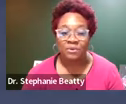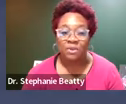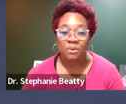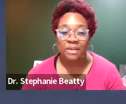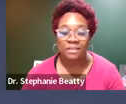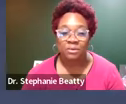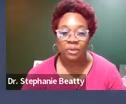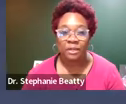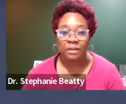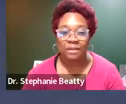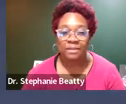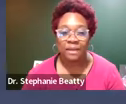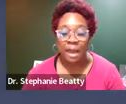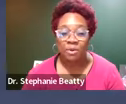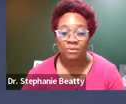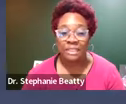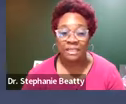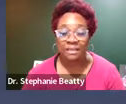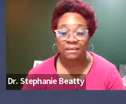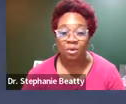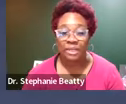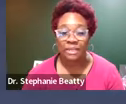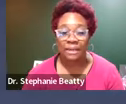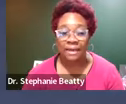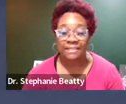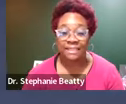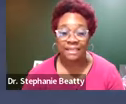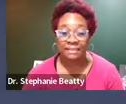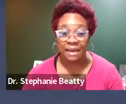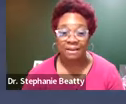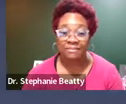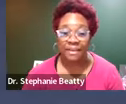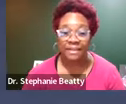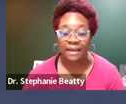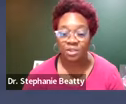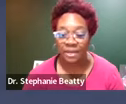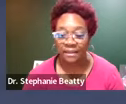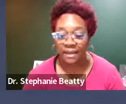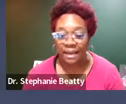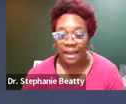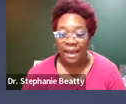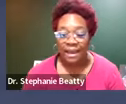If you noticed, it is capital D, lower case D, deaf Engagement.